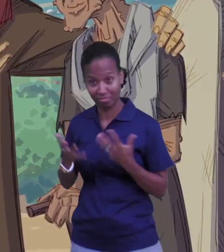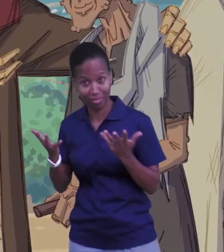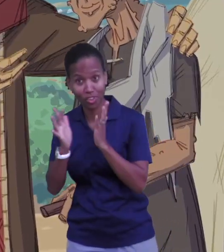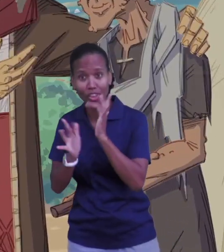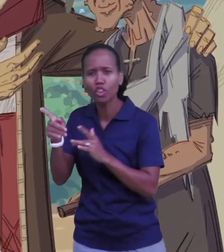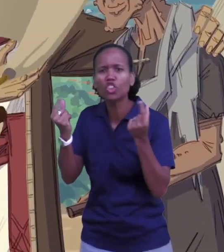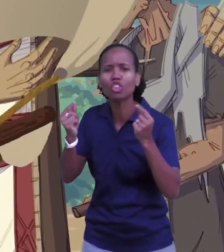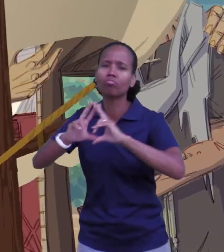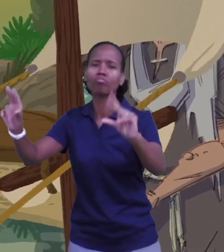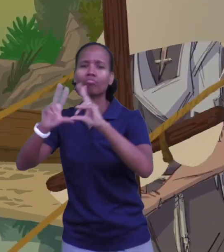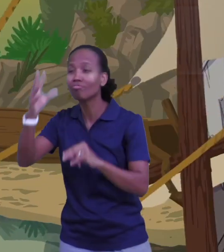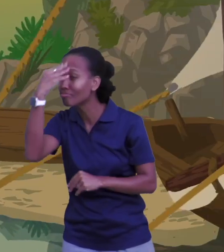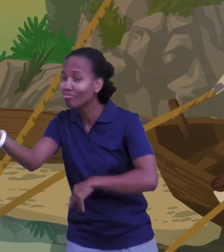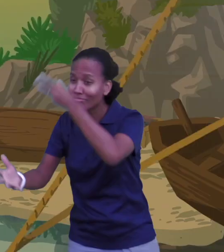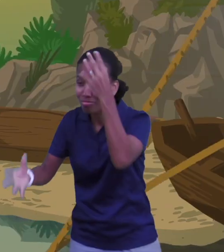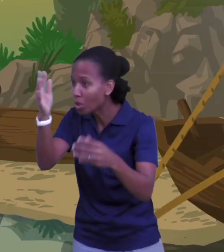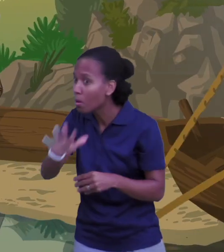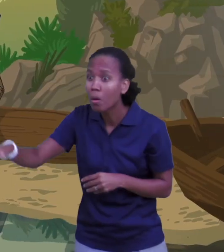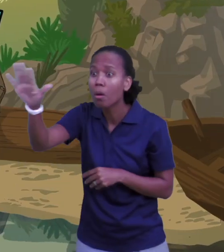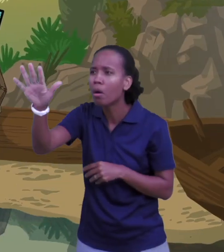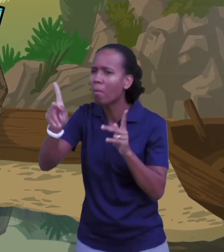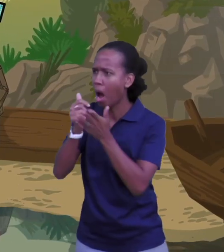Tim: Right. And so Jesus used some parables to help people